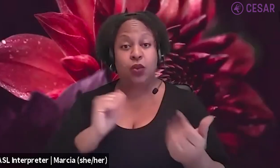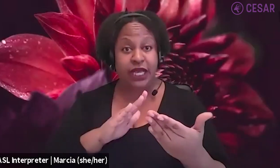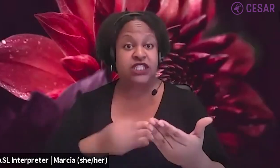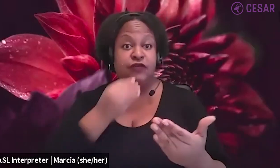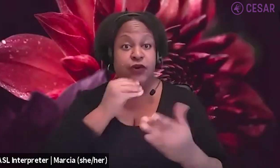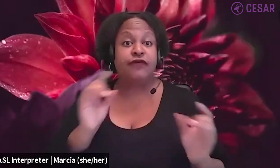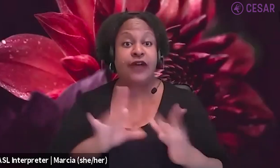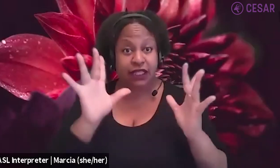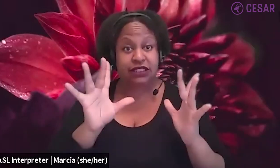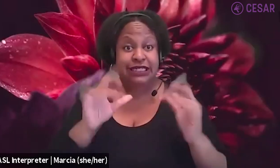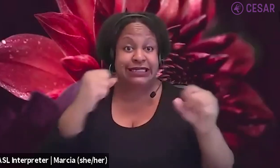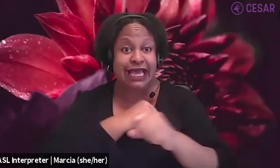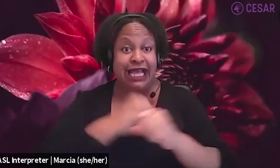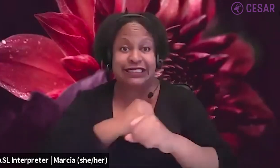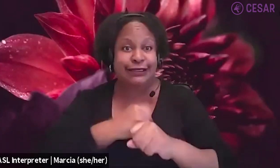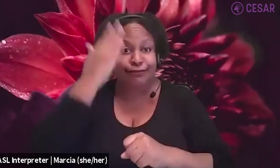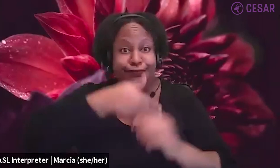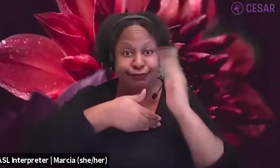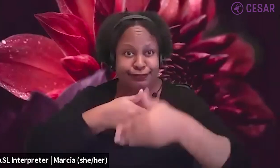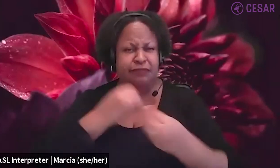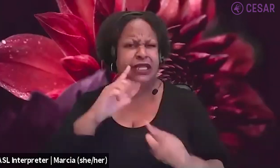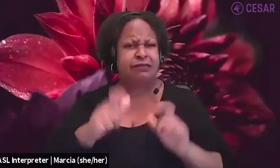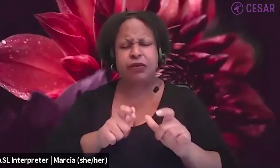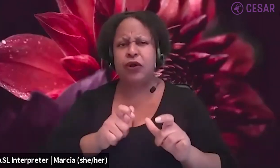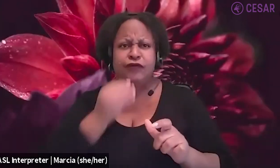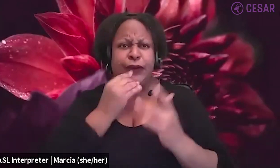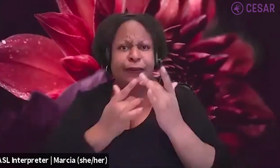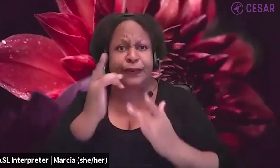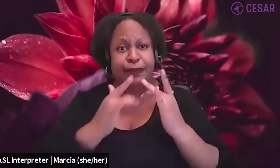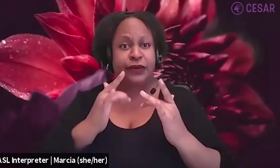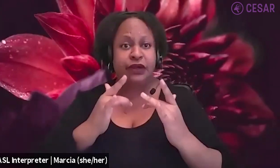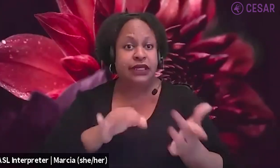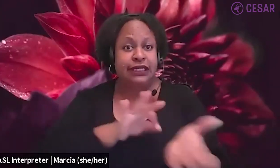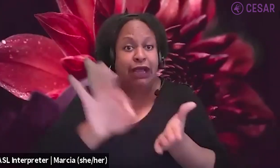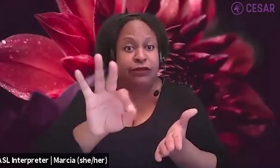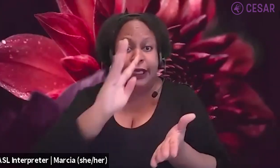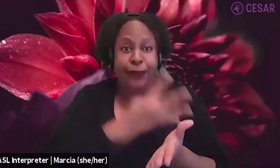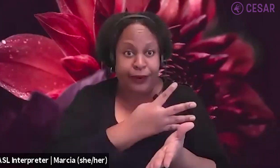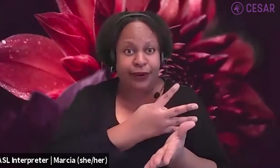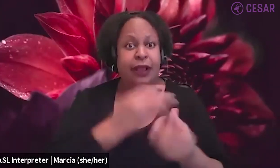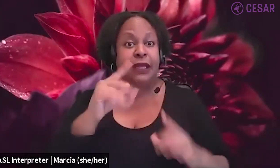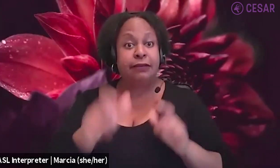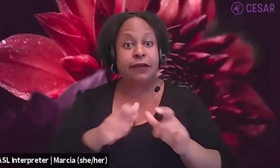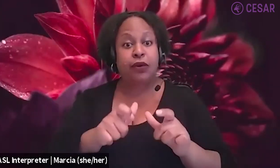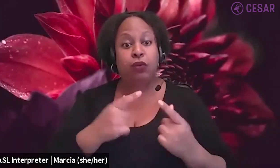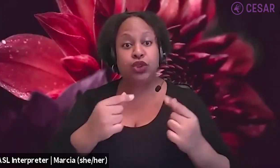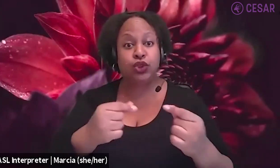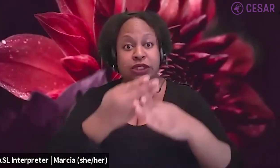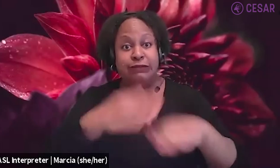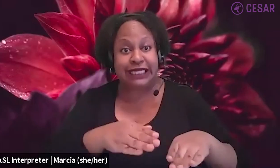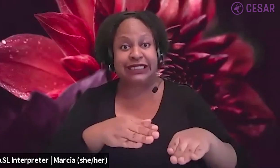stats are not counted, there are many who are living through food and security who do not count. For instance, there are many people who share or split their groceries based on food violence,